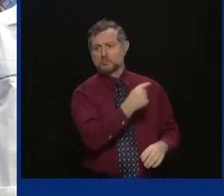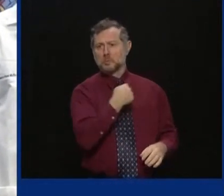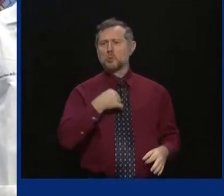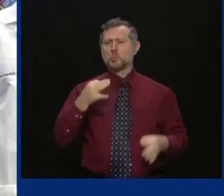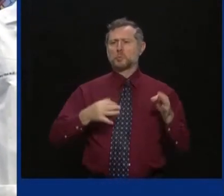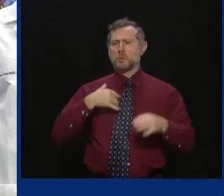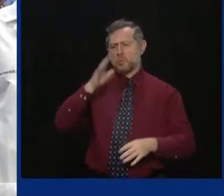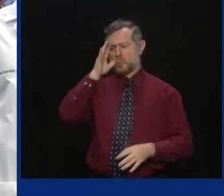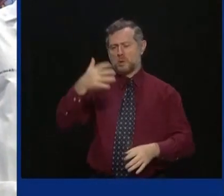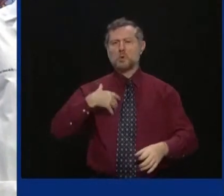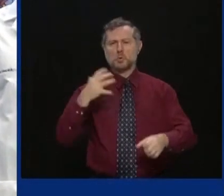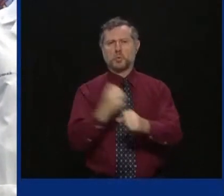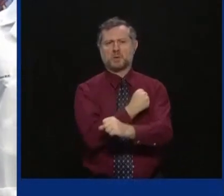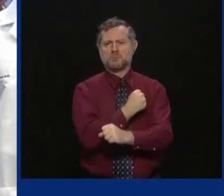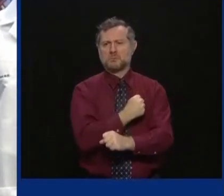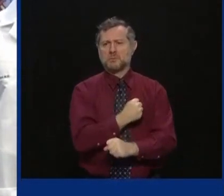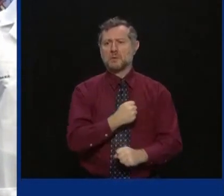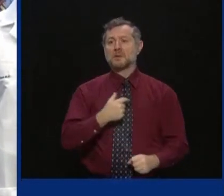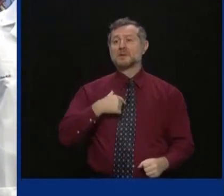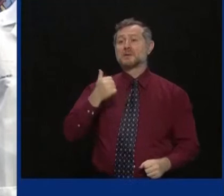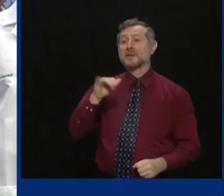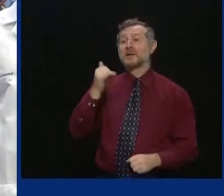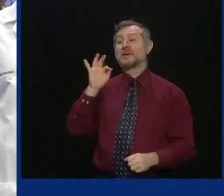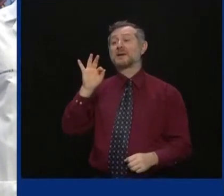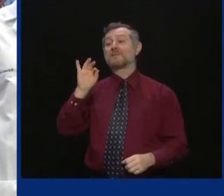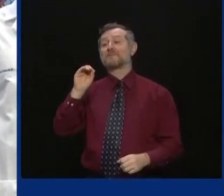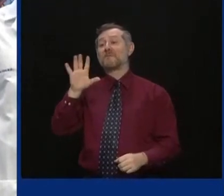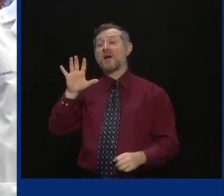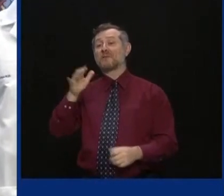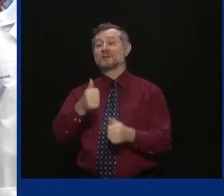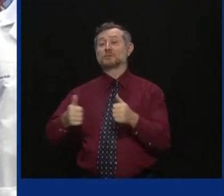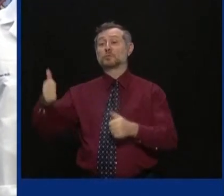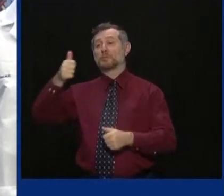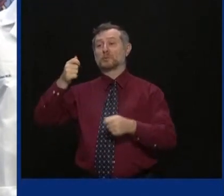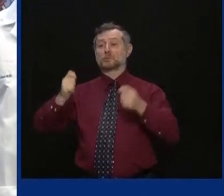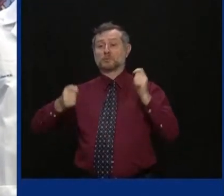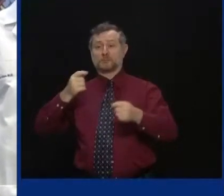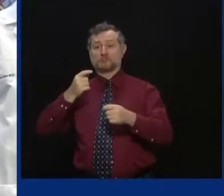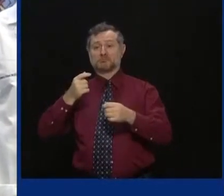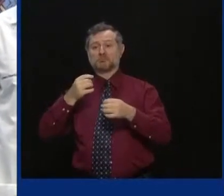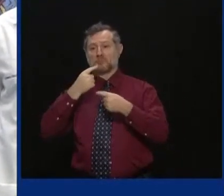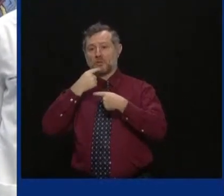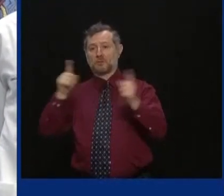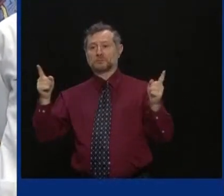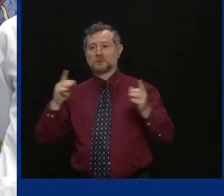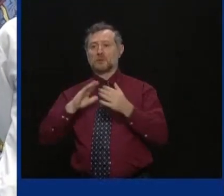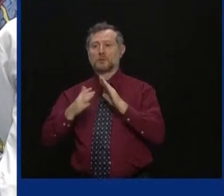WHAT'S GOING TO HAPPEN WITH THE COURT CASE AS WELL. I FEEL VERY CONFIDENT ABOUT OUR